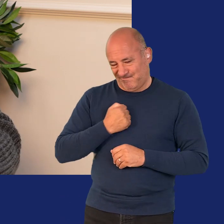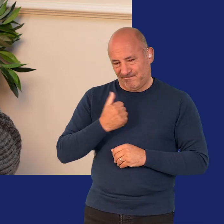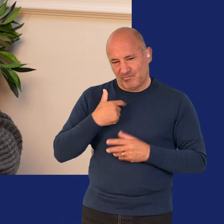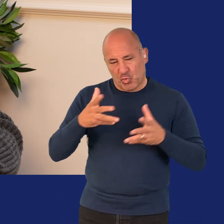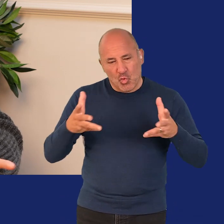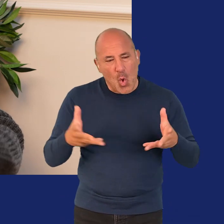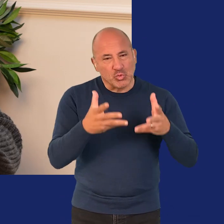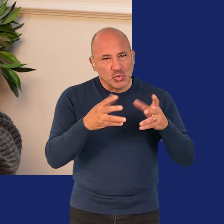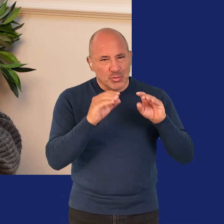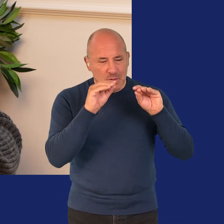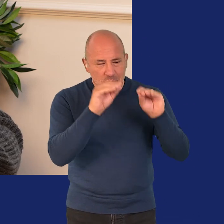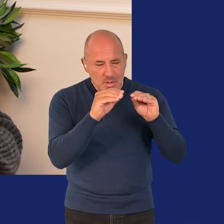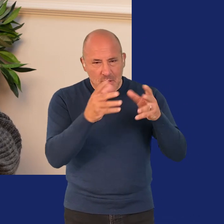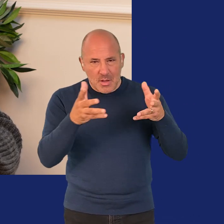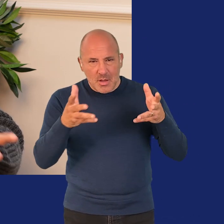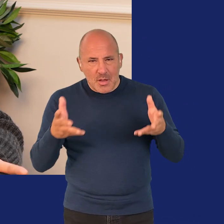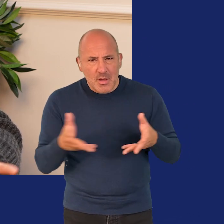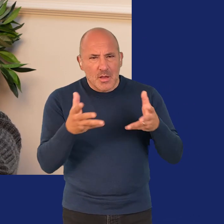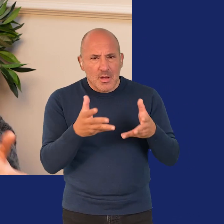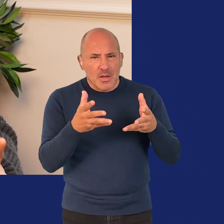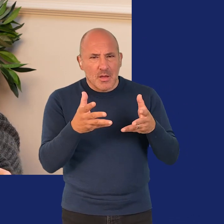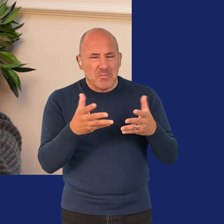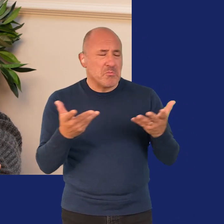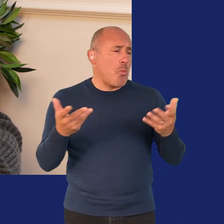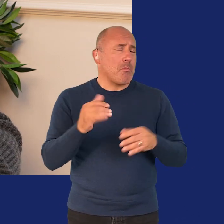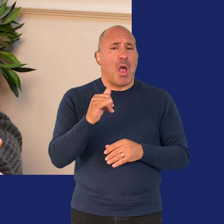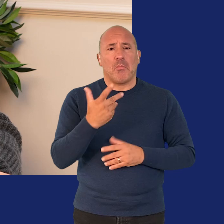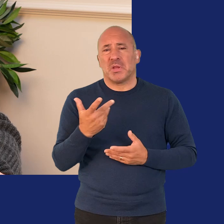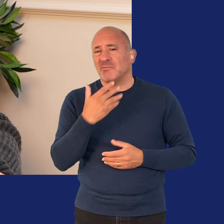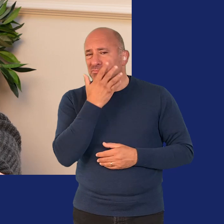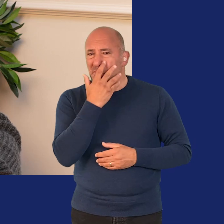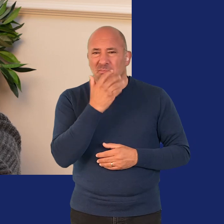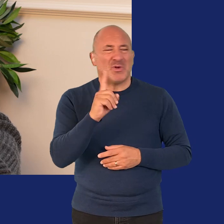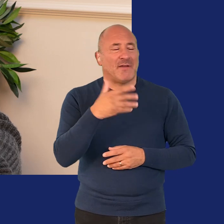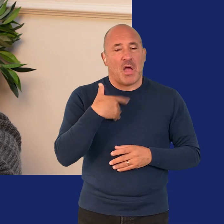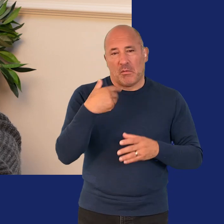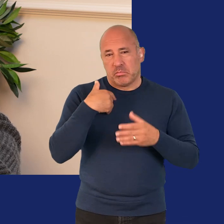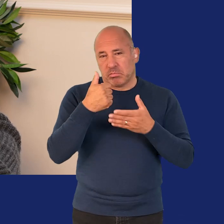that one person come in, talk like to